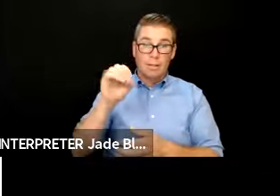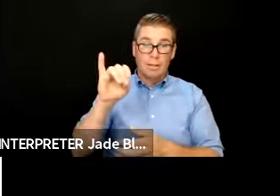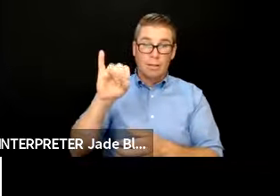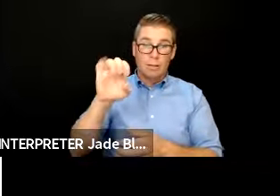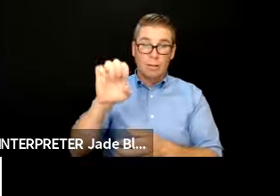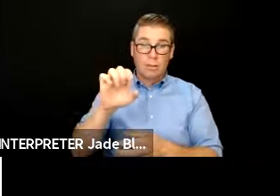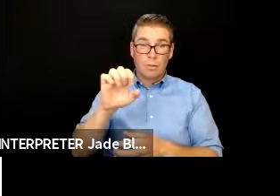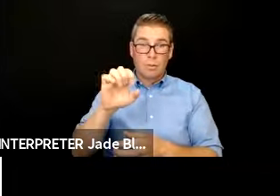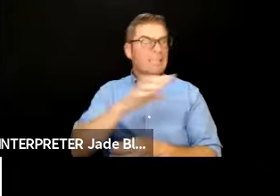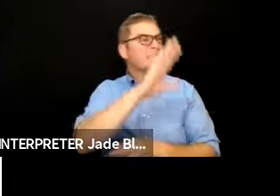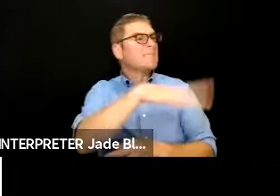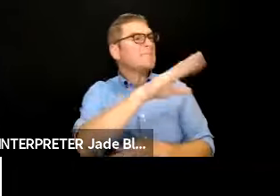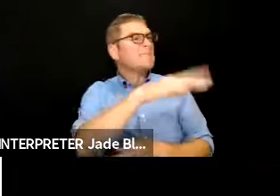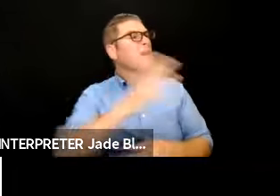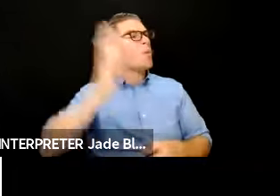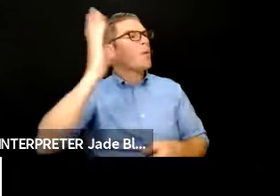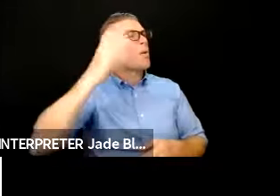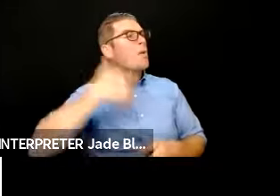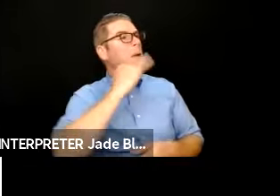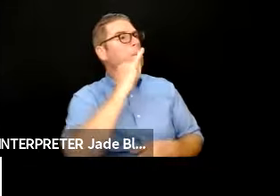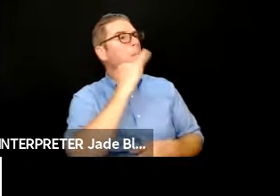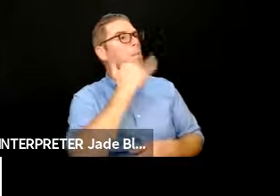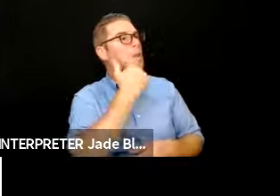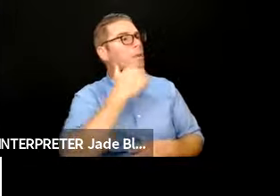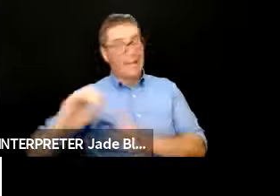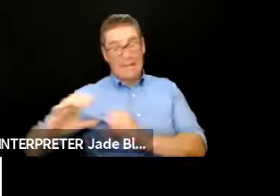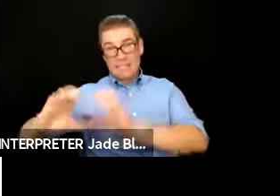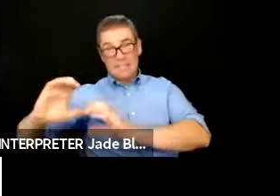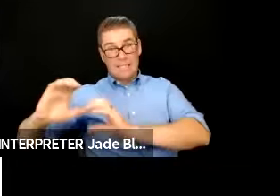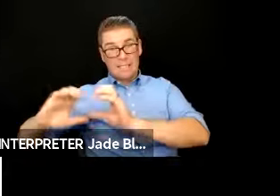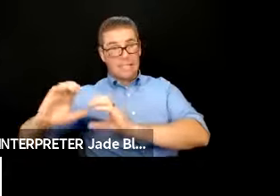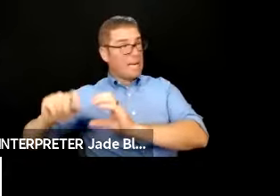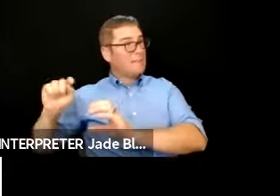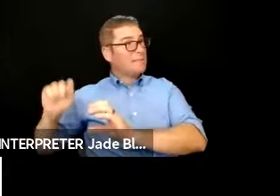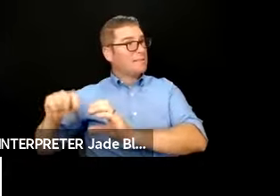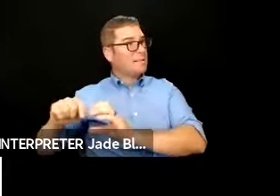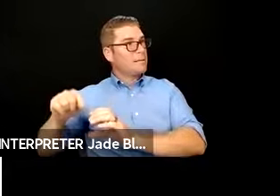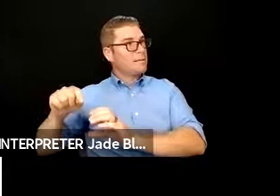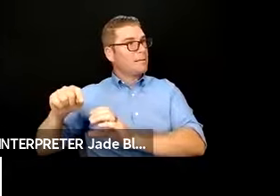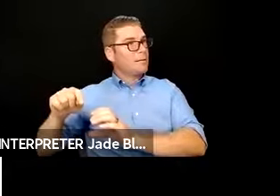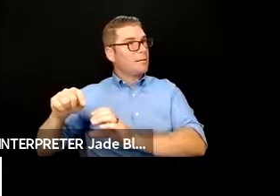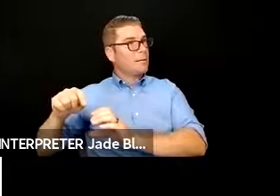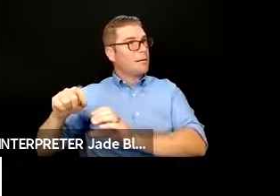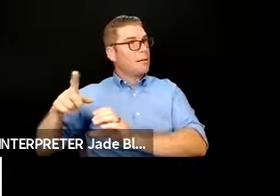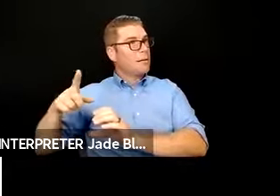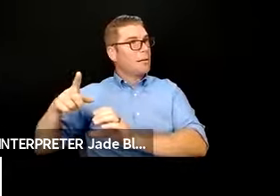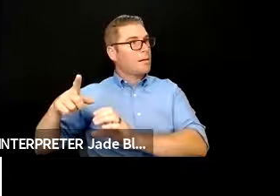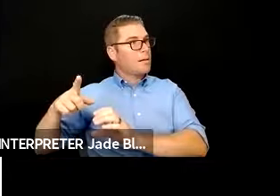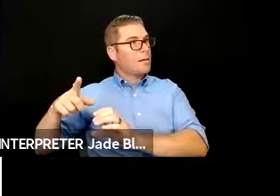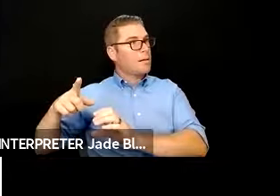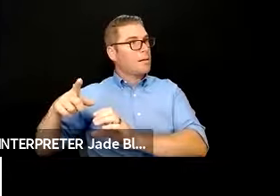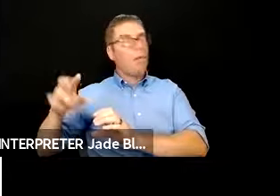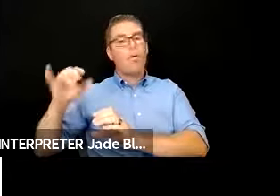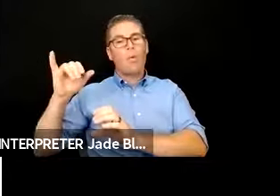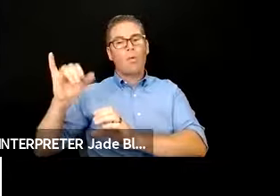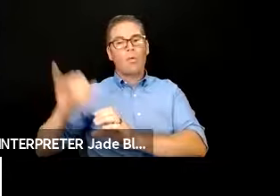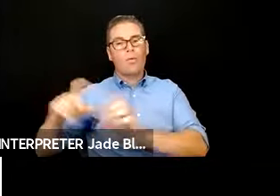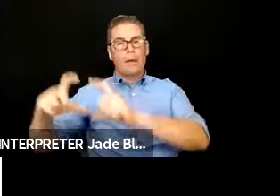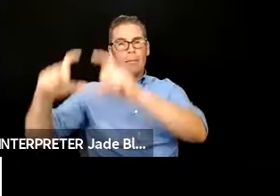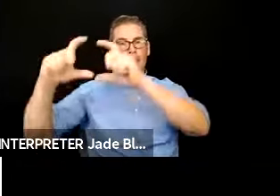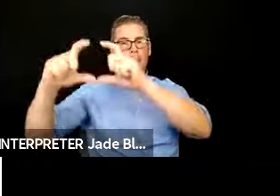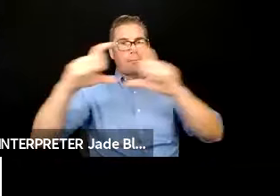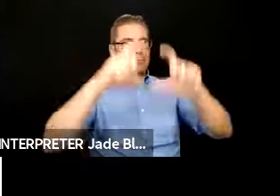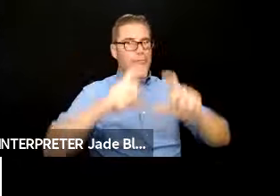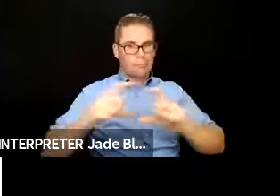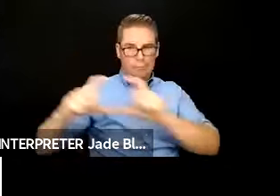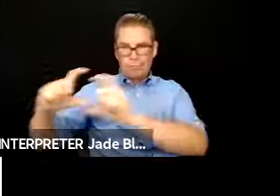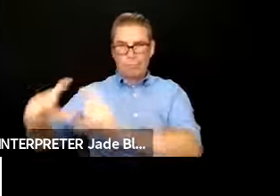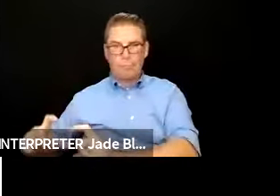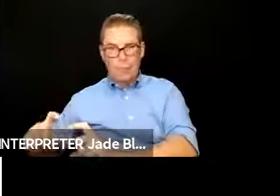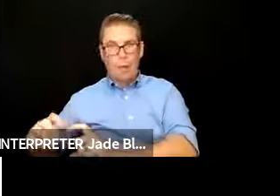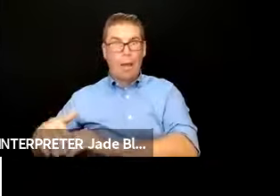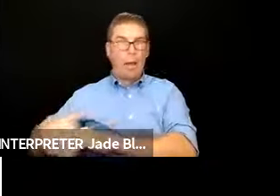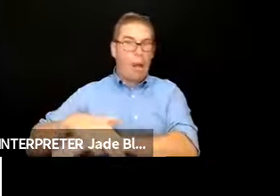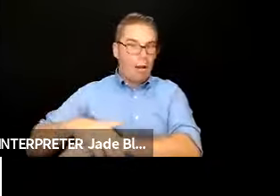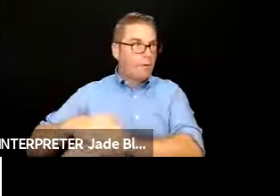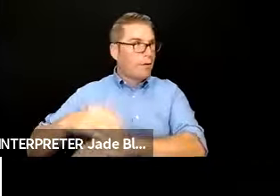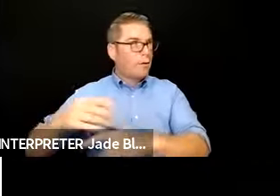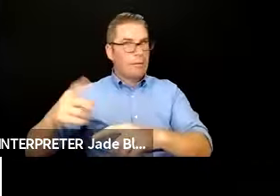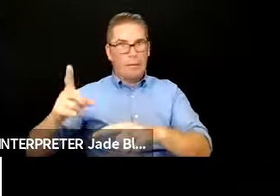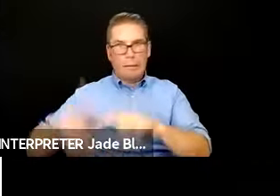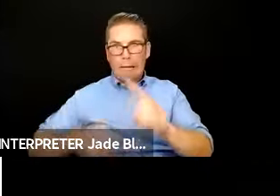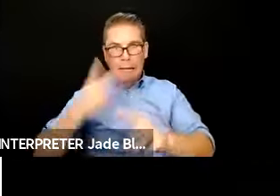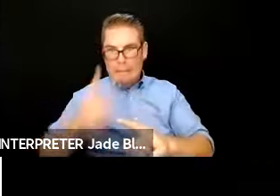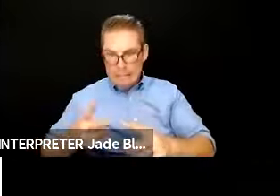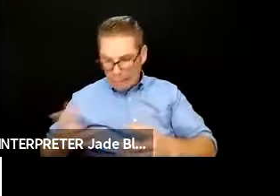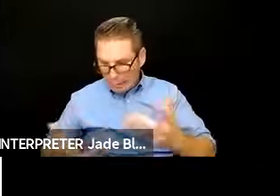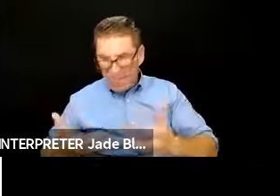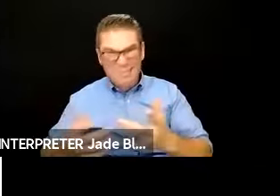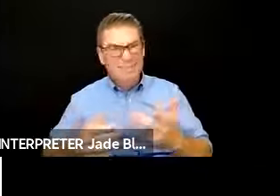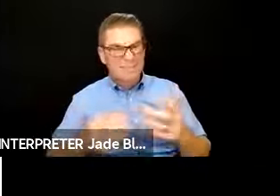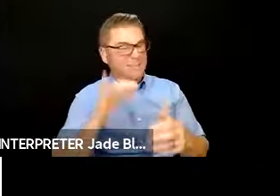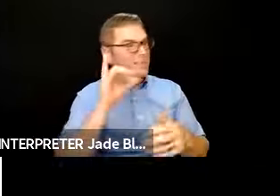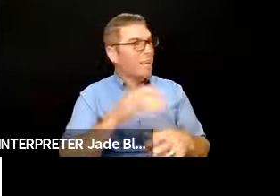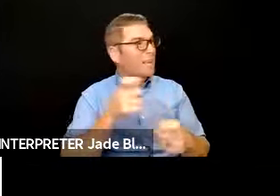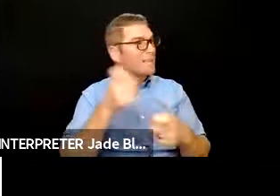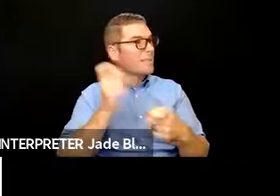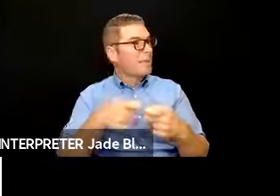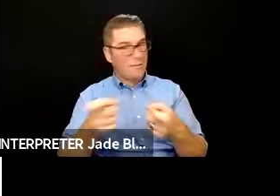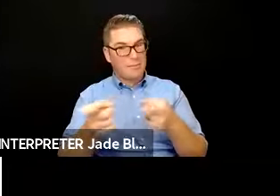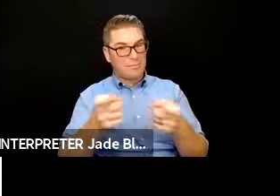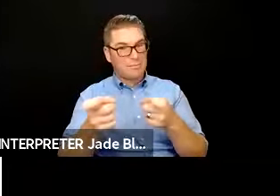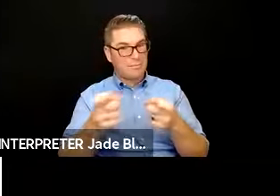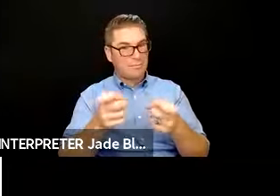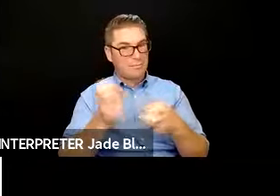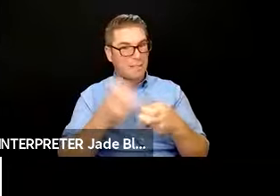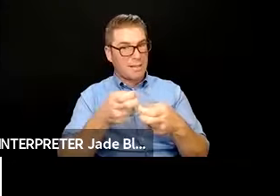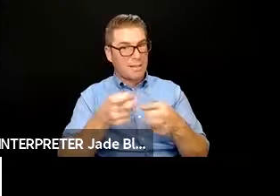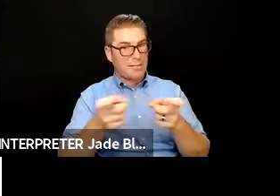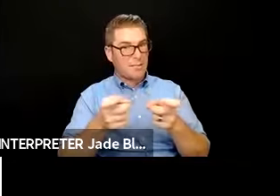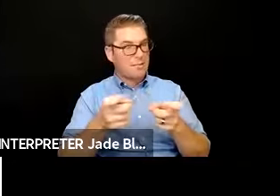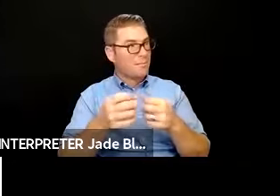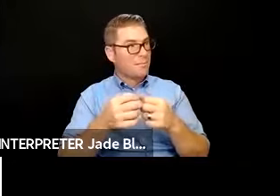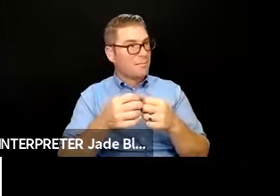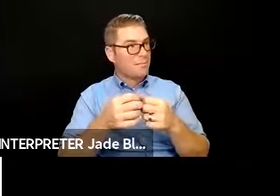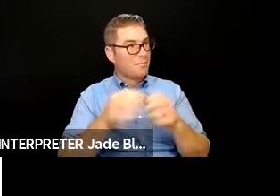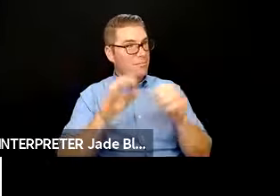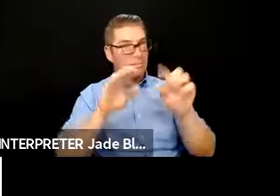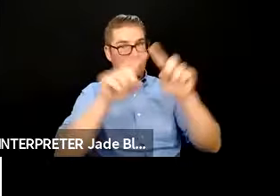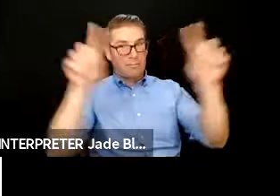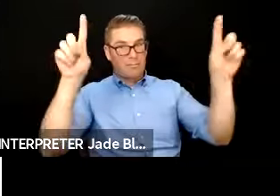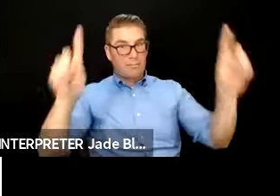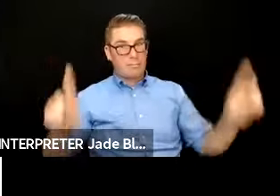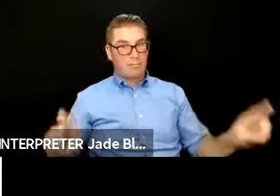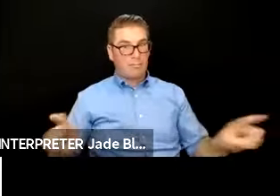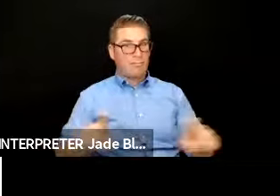So let's see here.